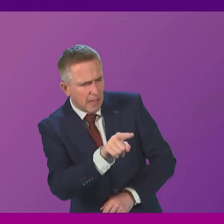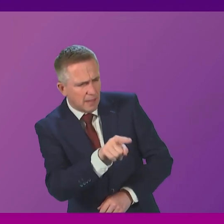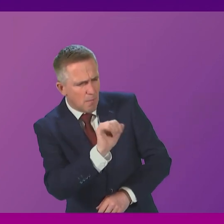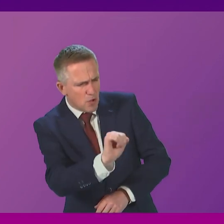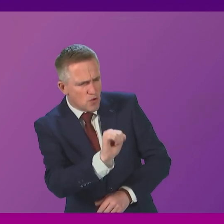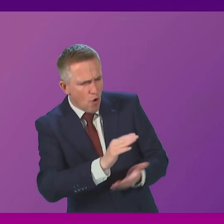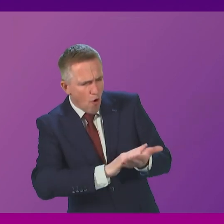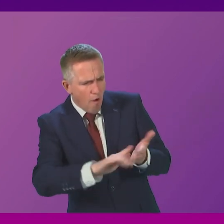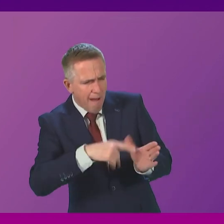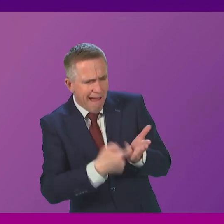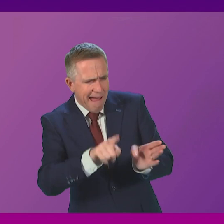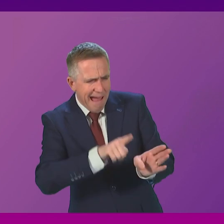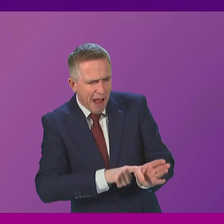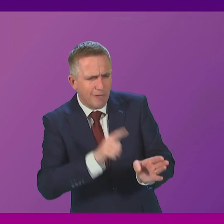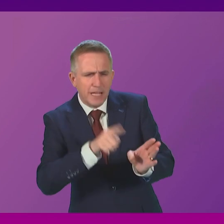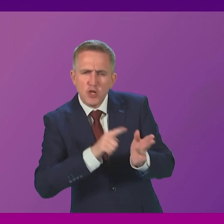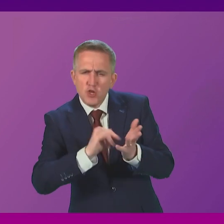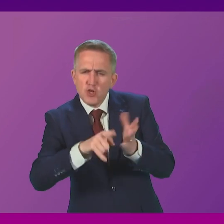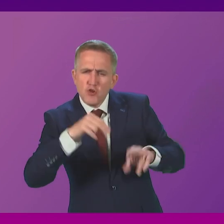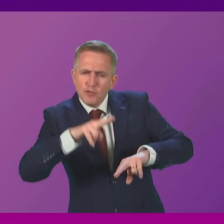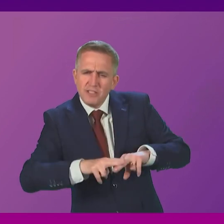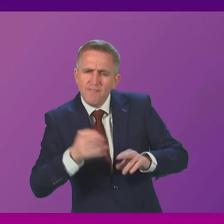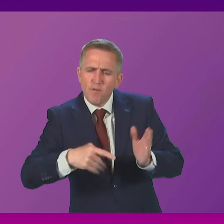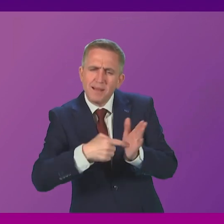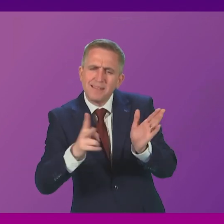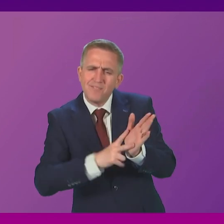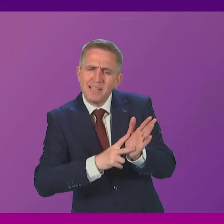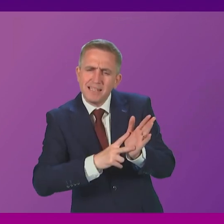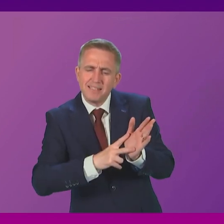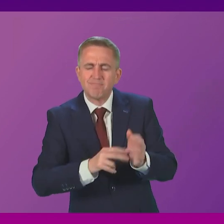you Harry Yousaf off the telly ”